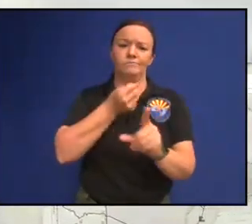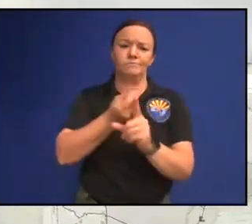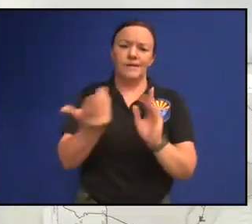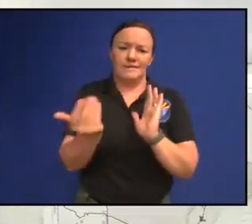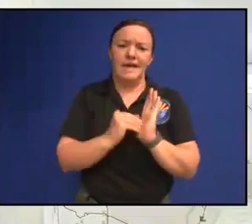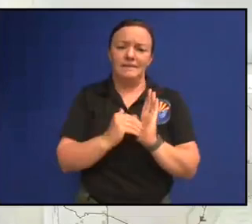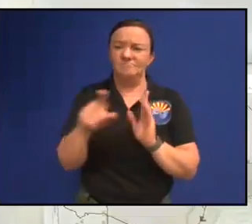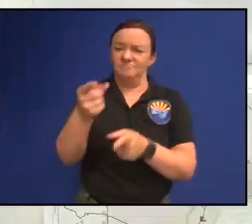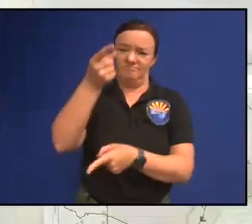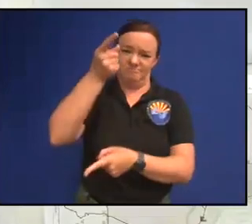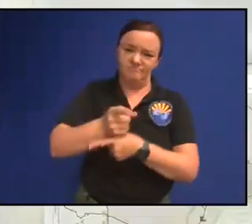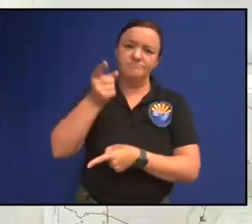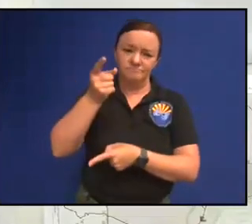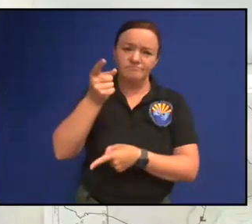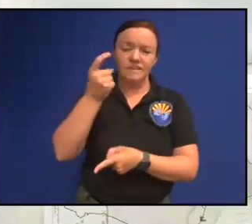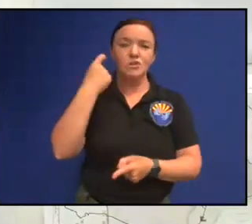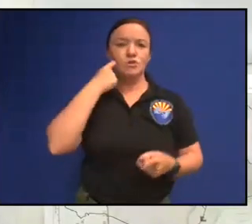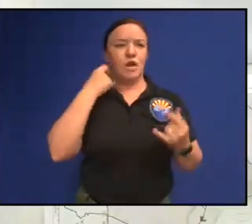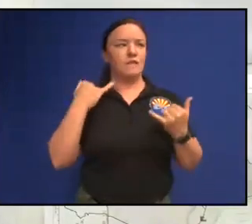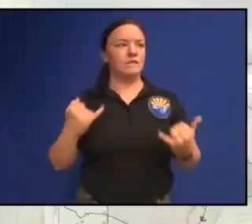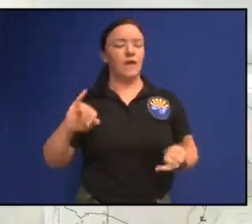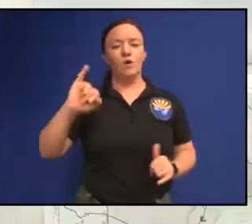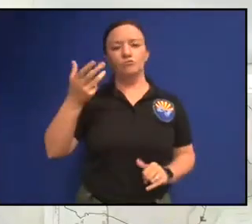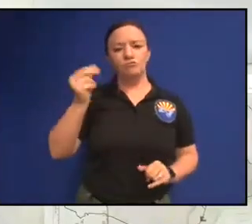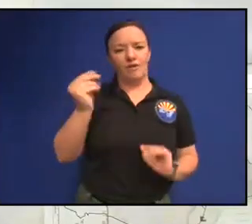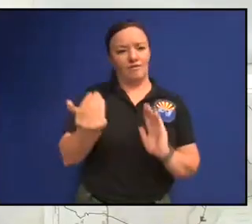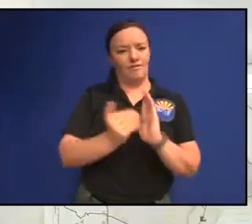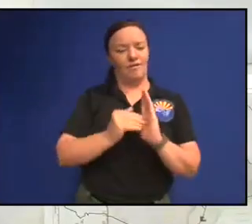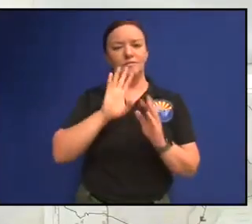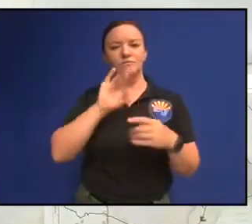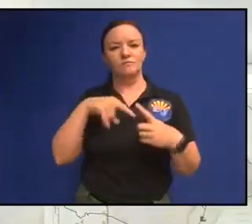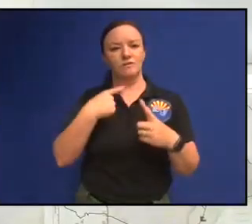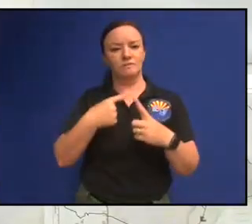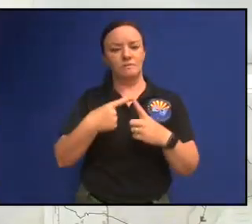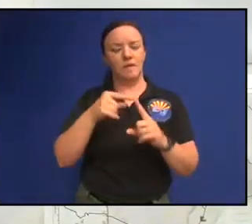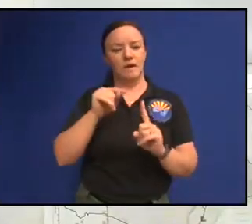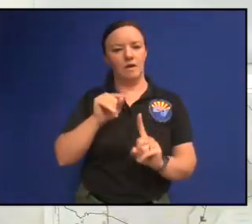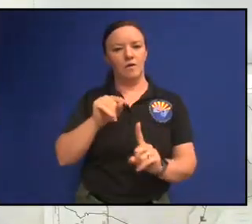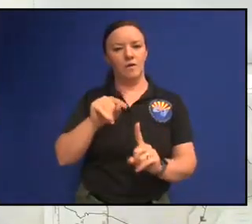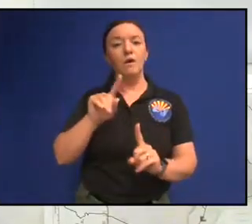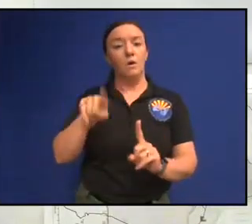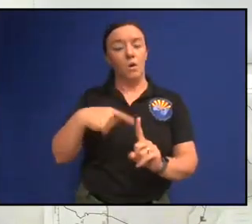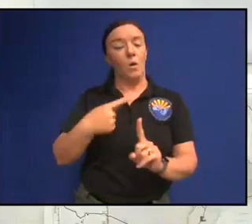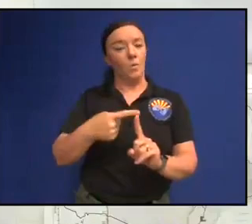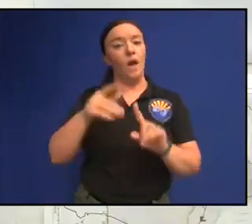JUST NOW WE HAD JOHN TALKING ABOUT THE FACT WHEN WE HAD THOSE SHOWERS AND THUNDERSTORM OVER THE AREA, IT